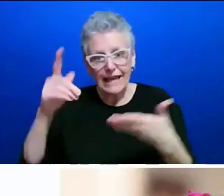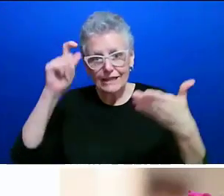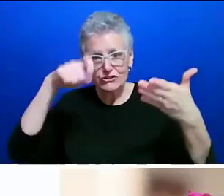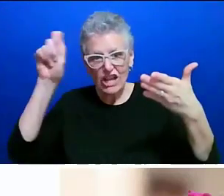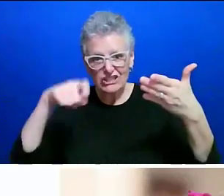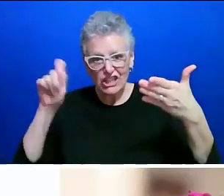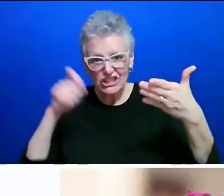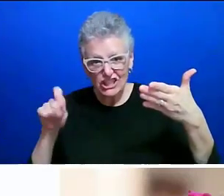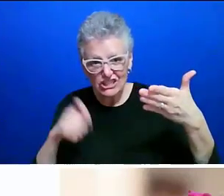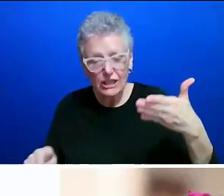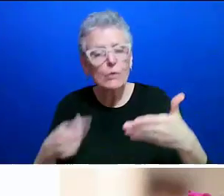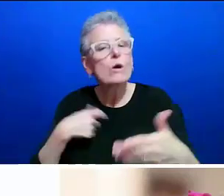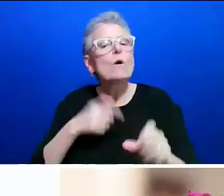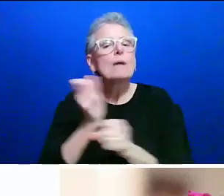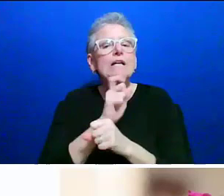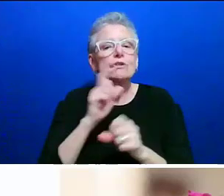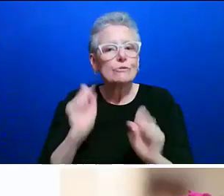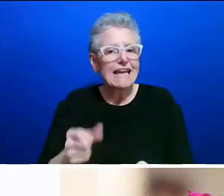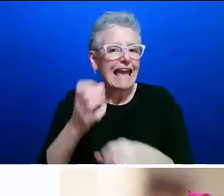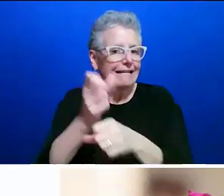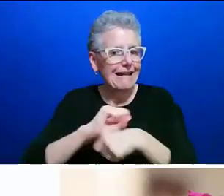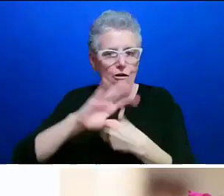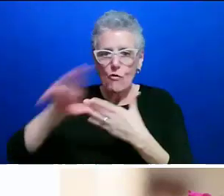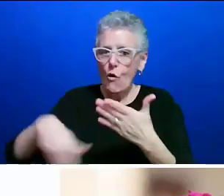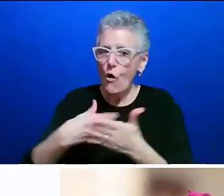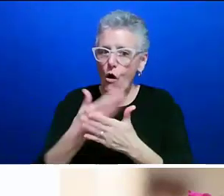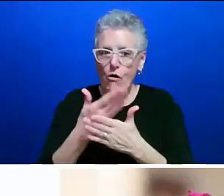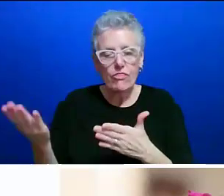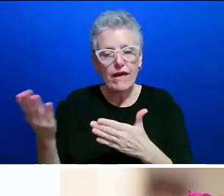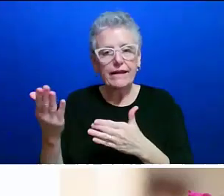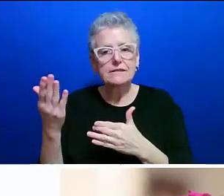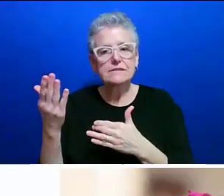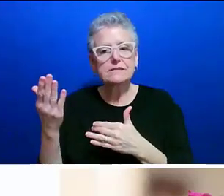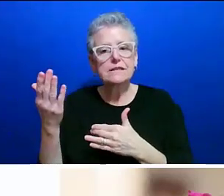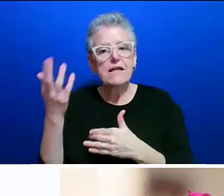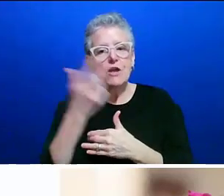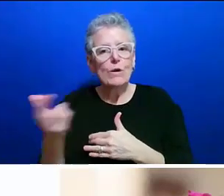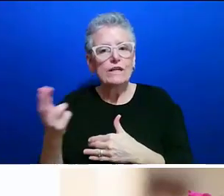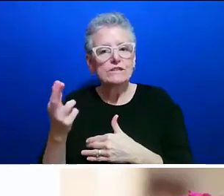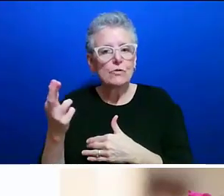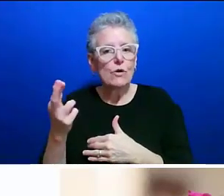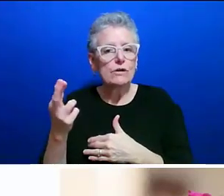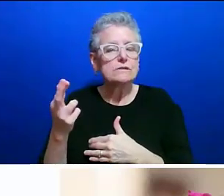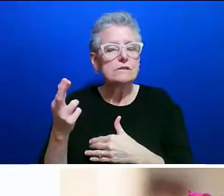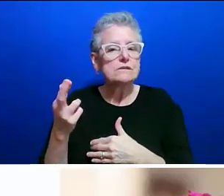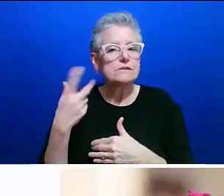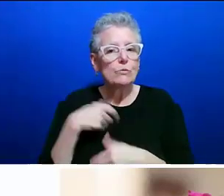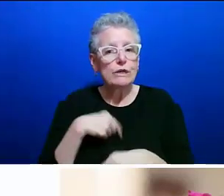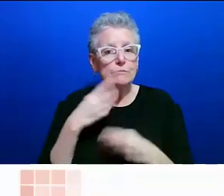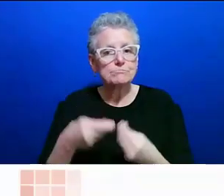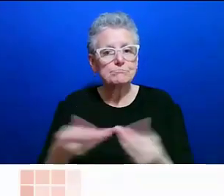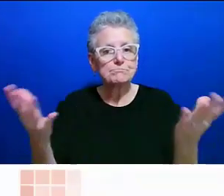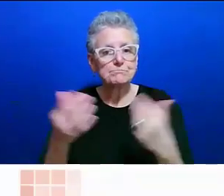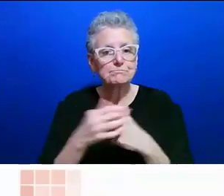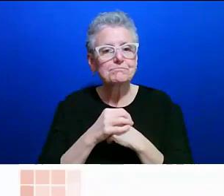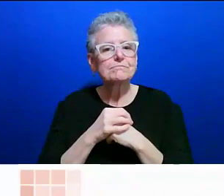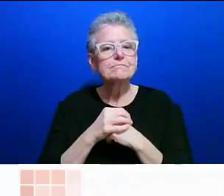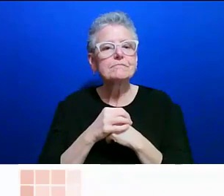that you have access to all of those things in the resource handouts. We also wanted